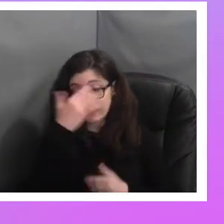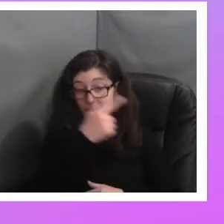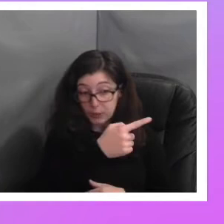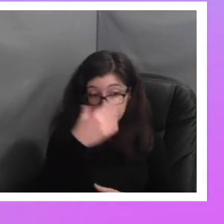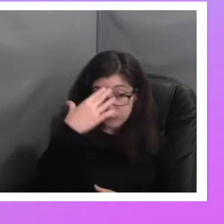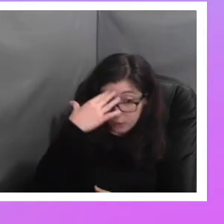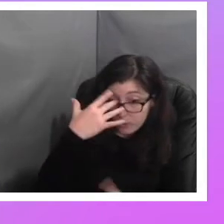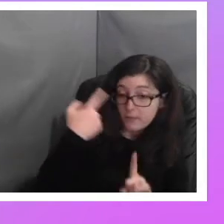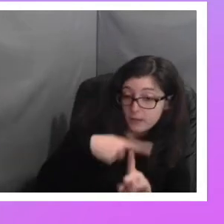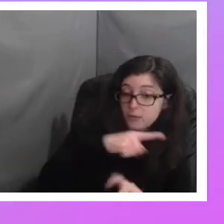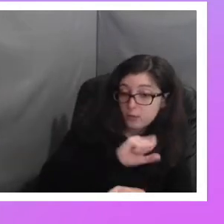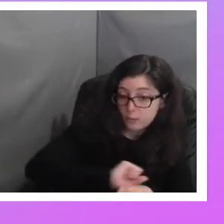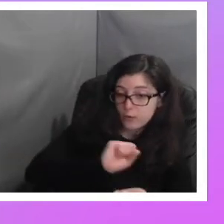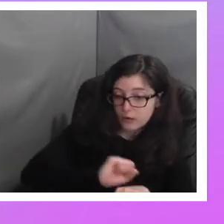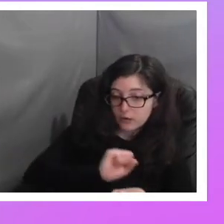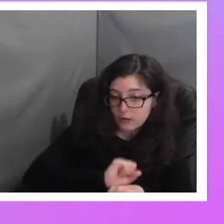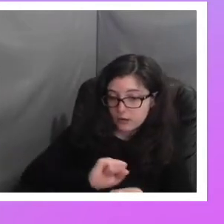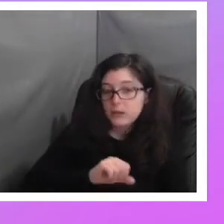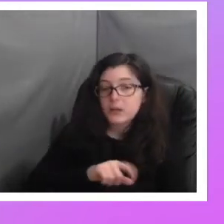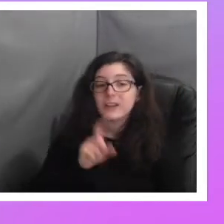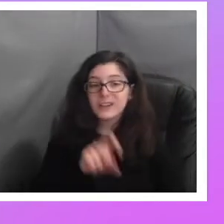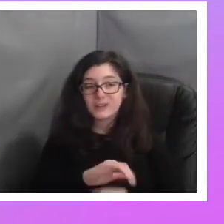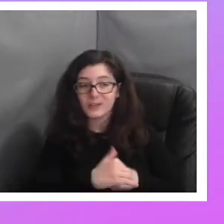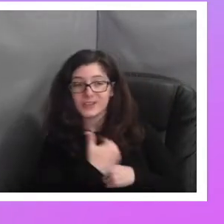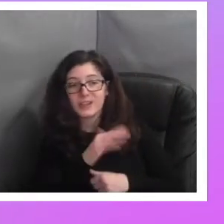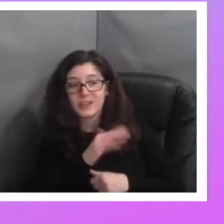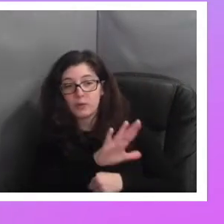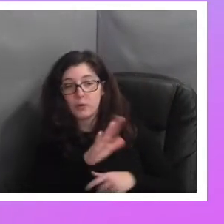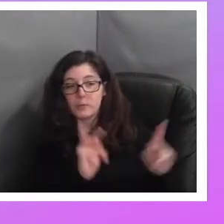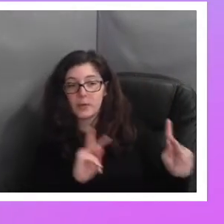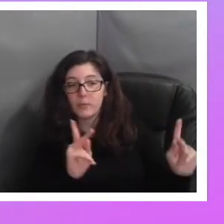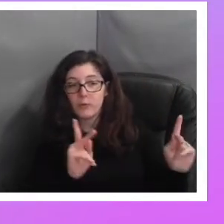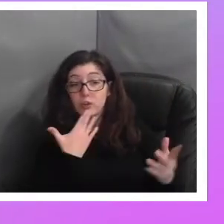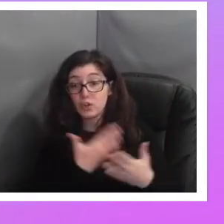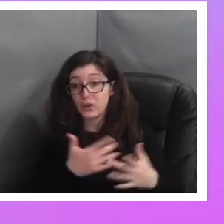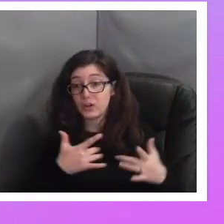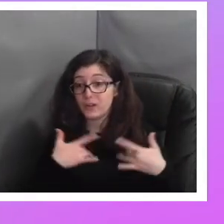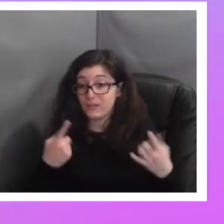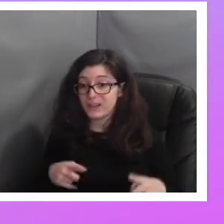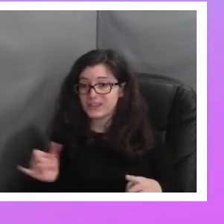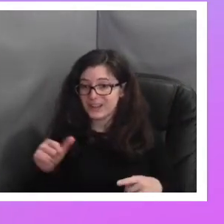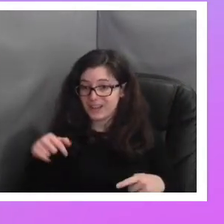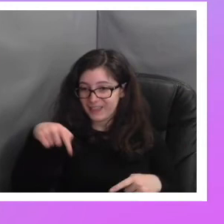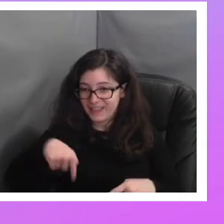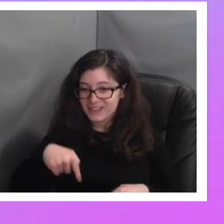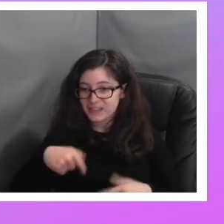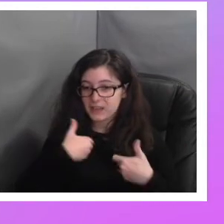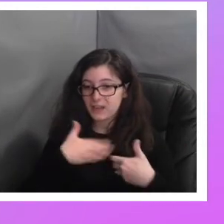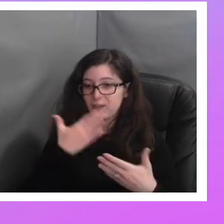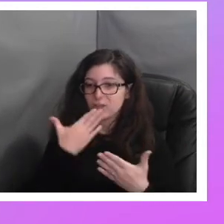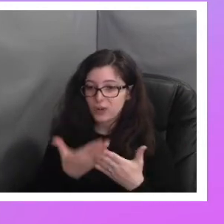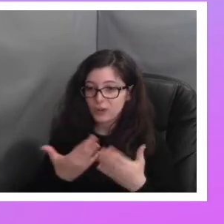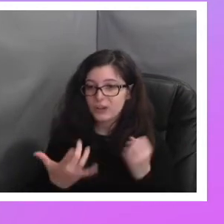and through sending your folks to events like this where you can get some real technical experience